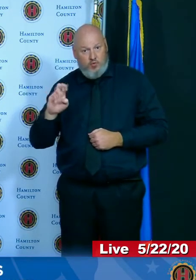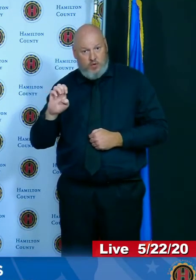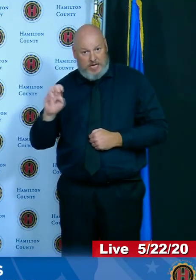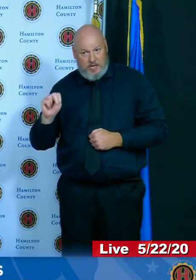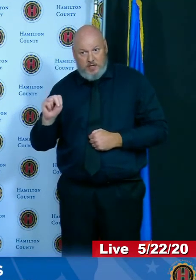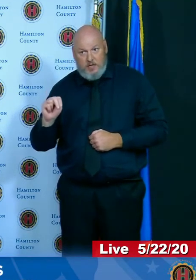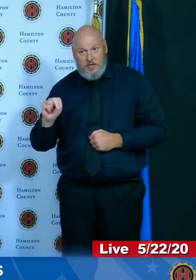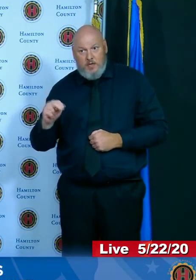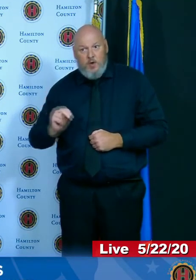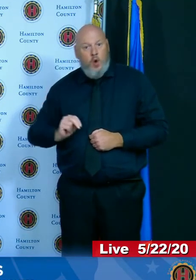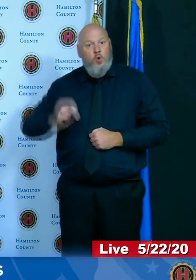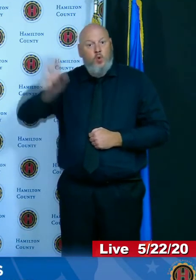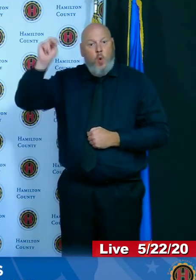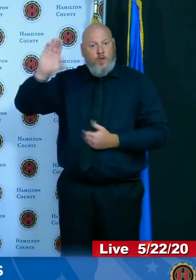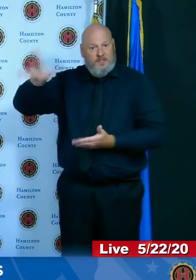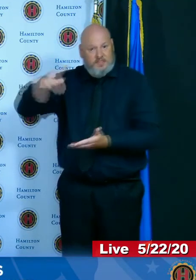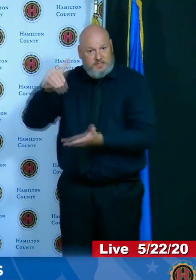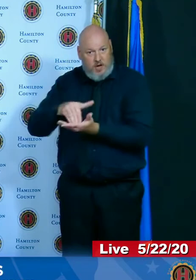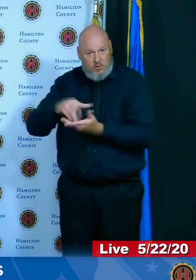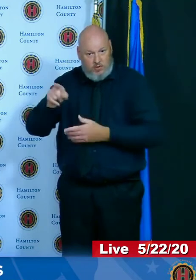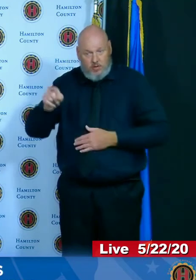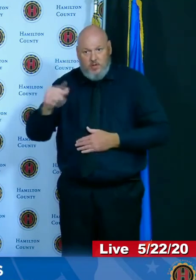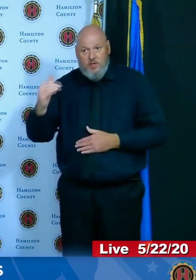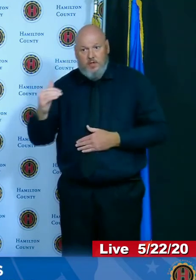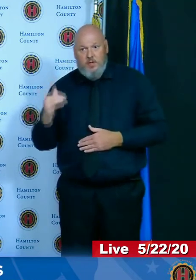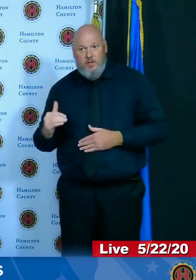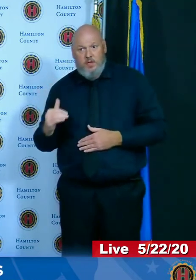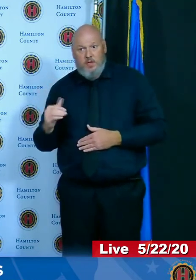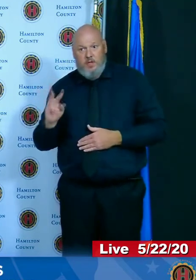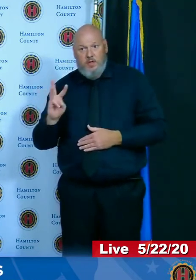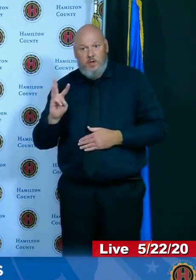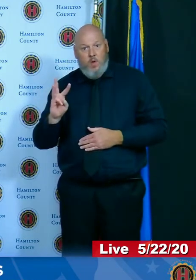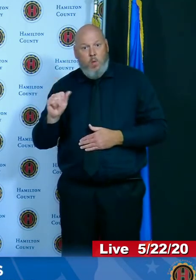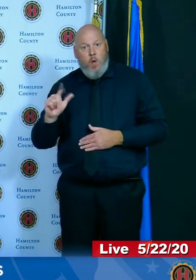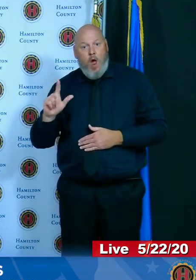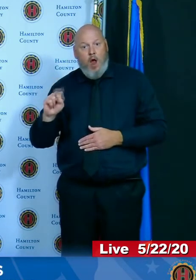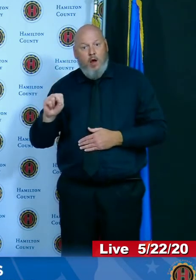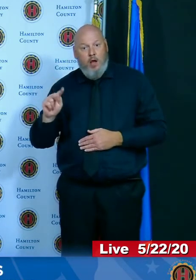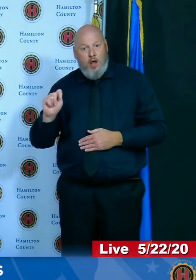dates and locations are firmed up again books or other materials that have